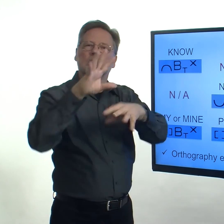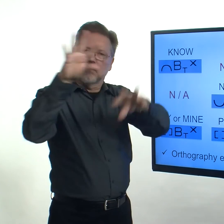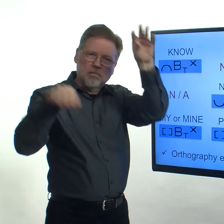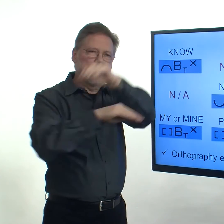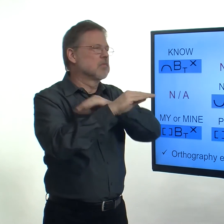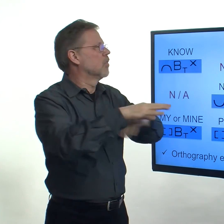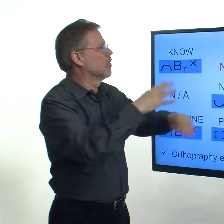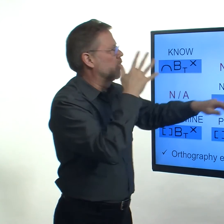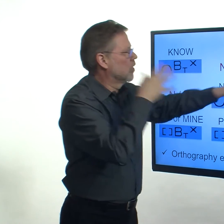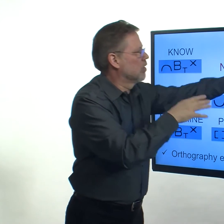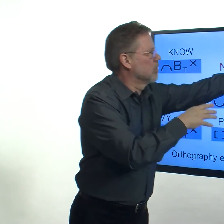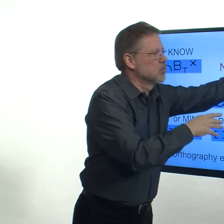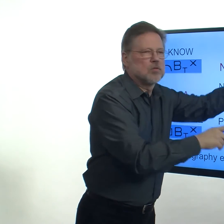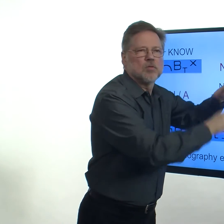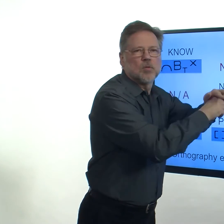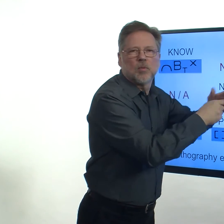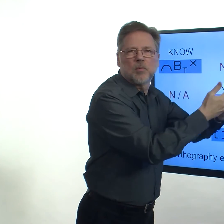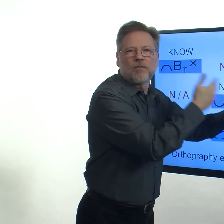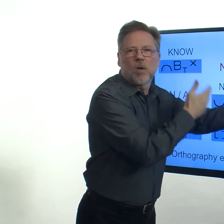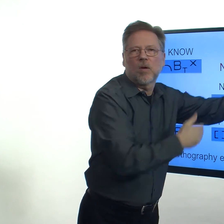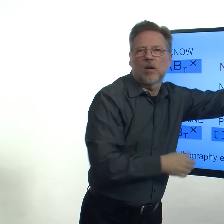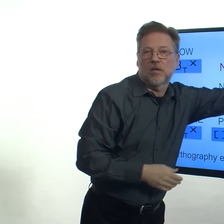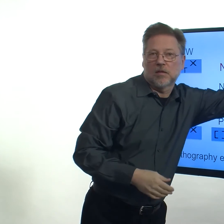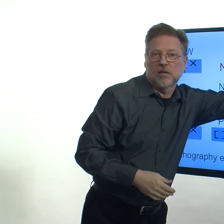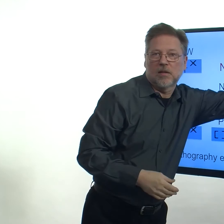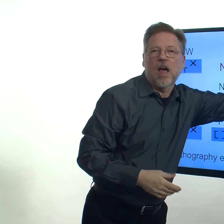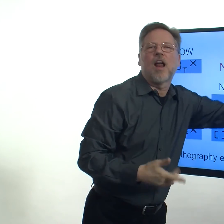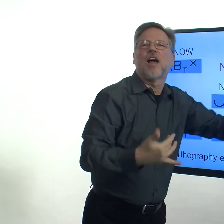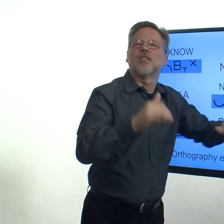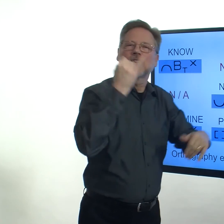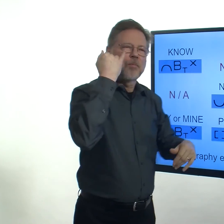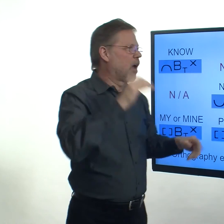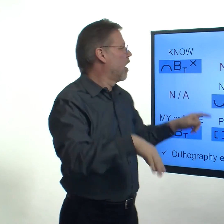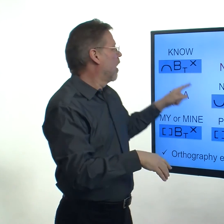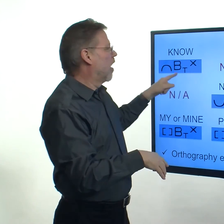into 3 columns? That should help you sort correctly, so signs with the ‘x’ symbol